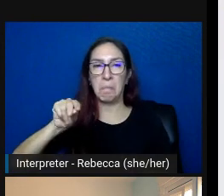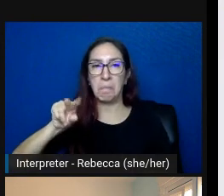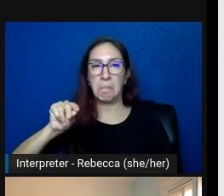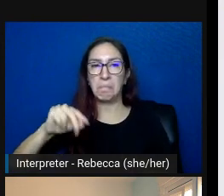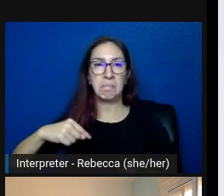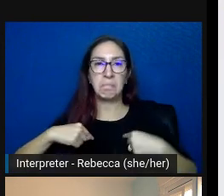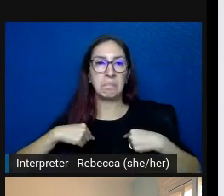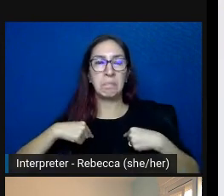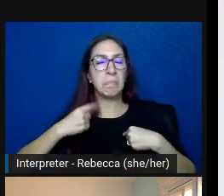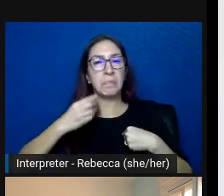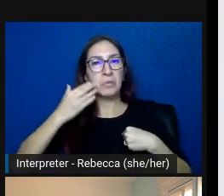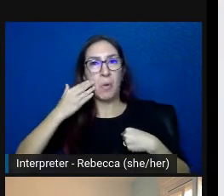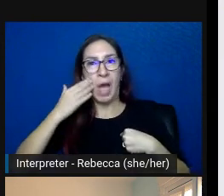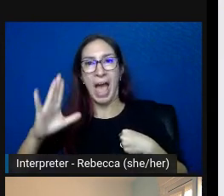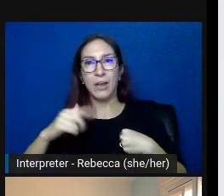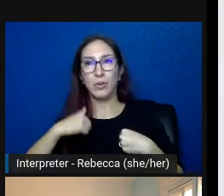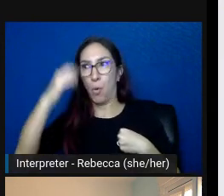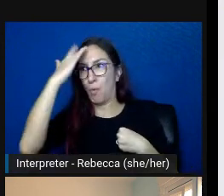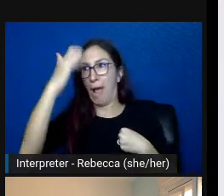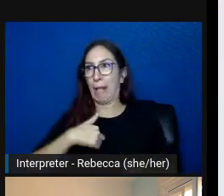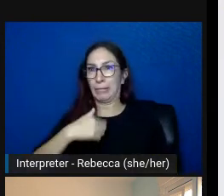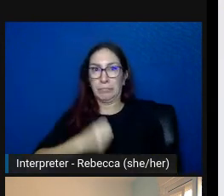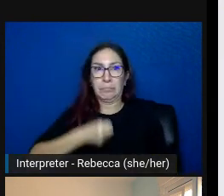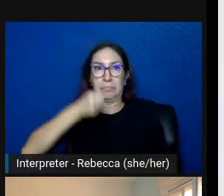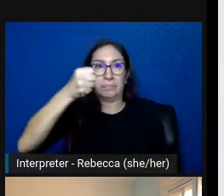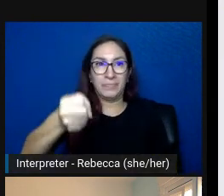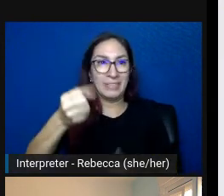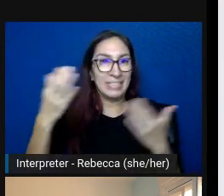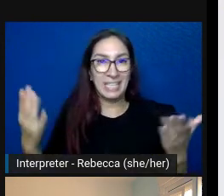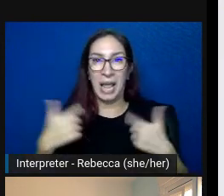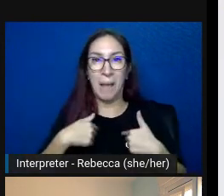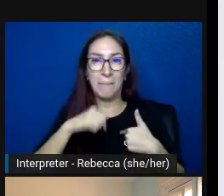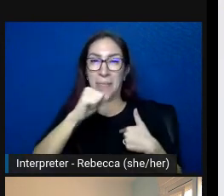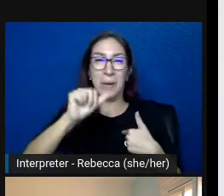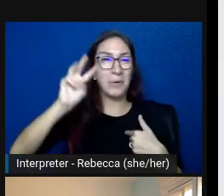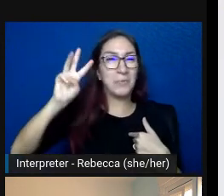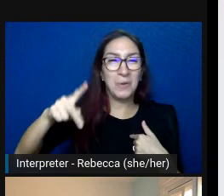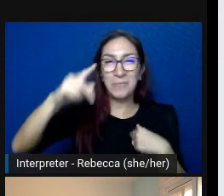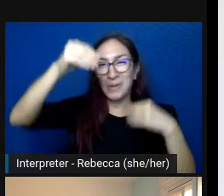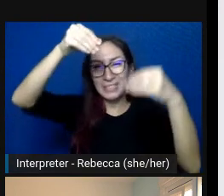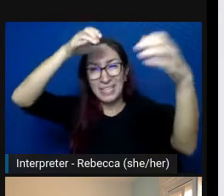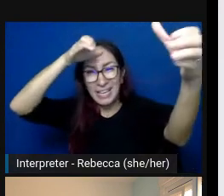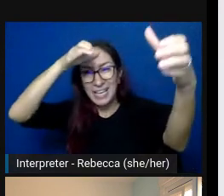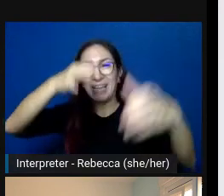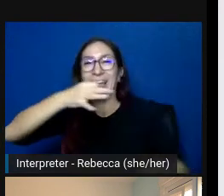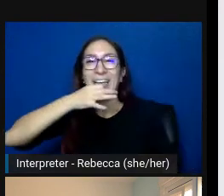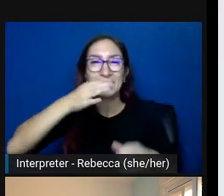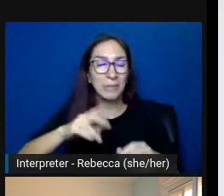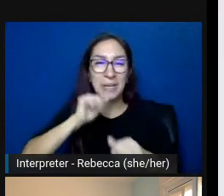what I'm doing here, as I am not a WordPress expert and I am not an accessibility expert.